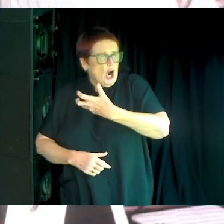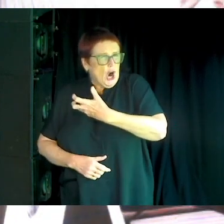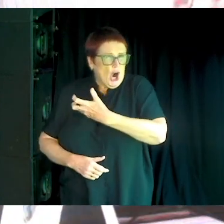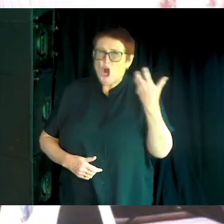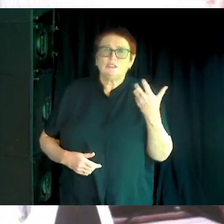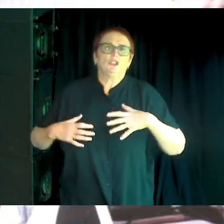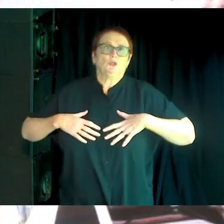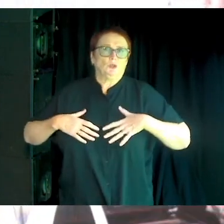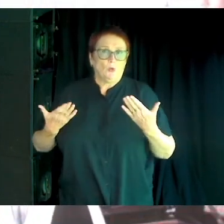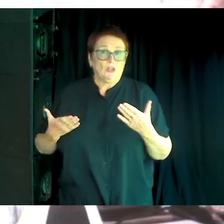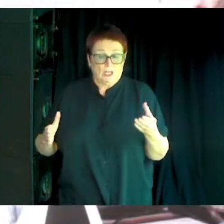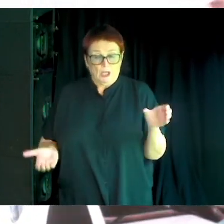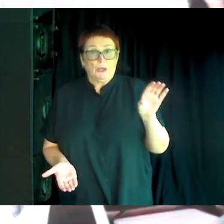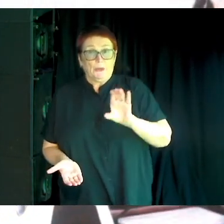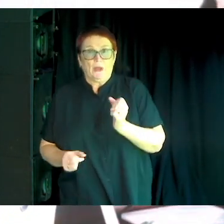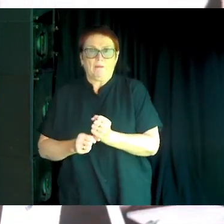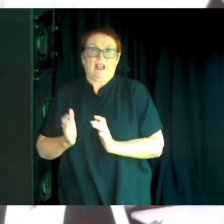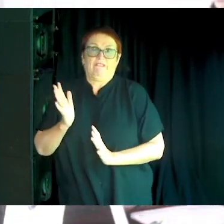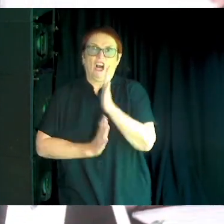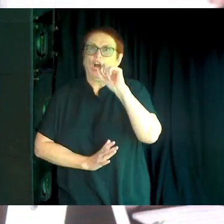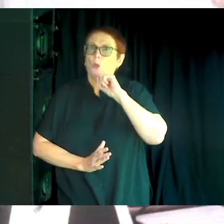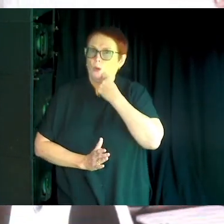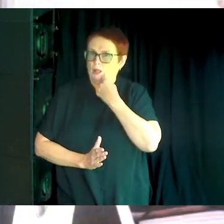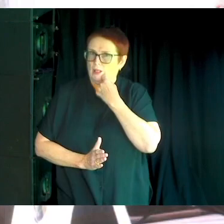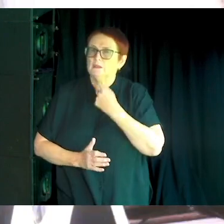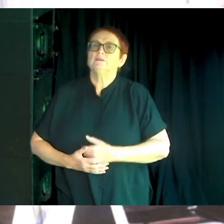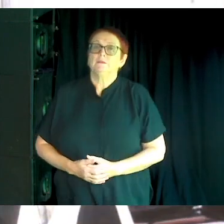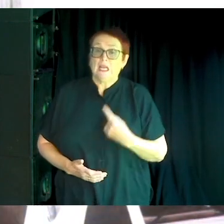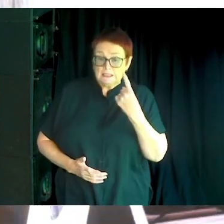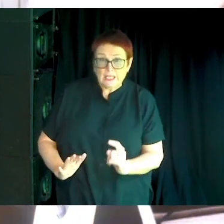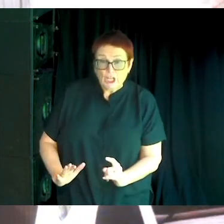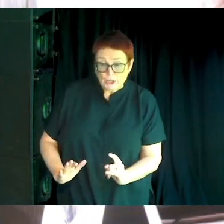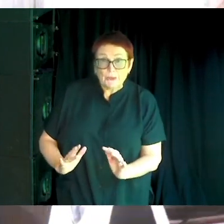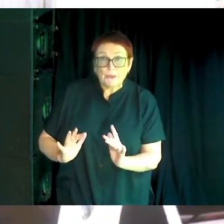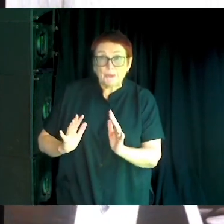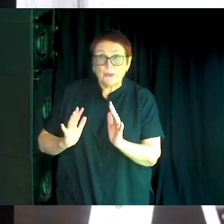put the oil it's going to cause fire so once you see the smoking point here you see how this